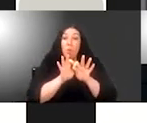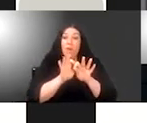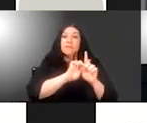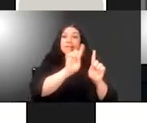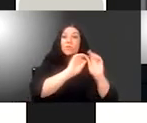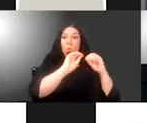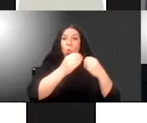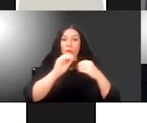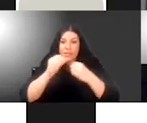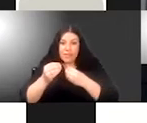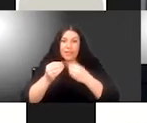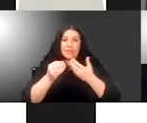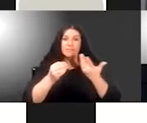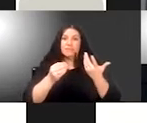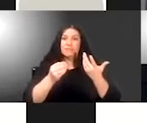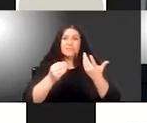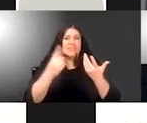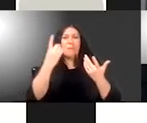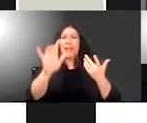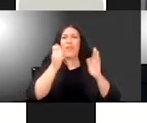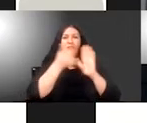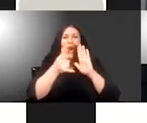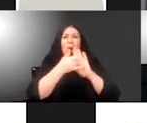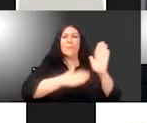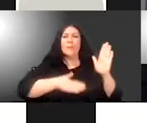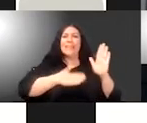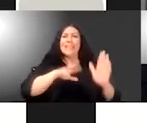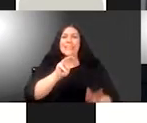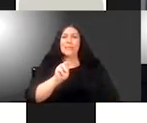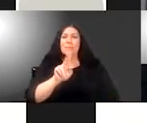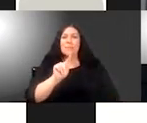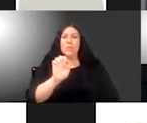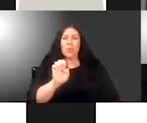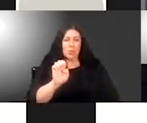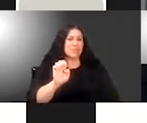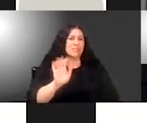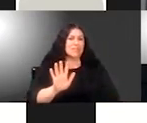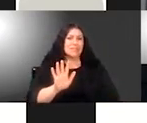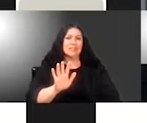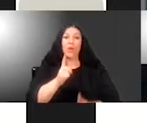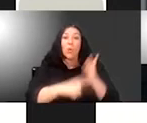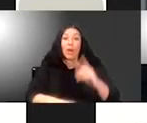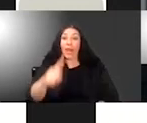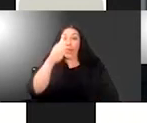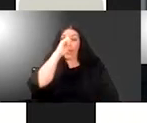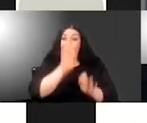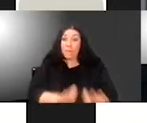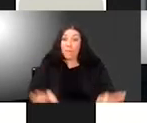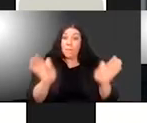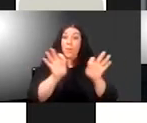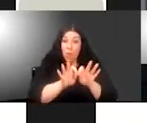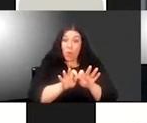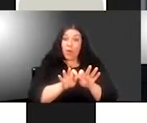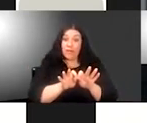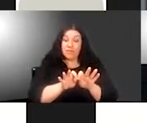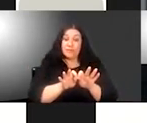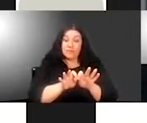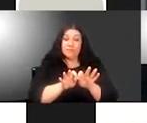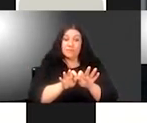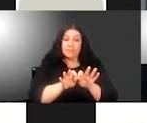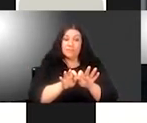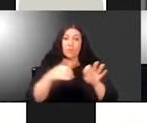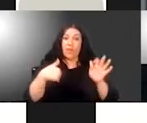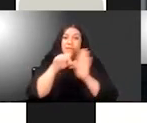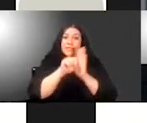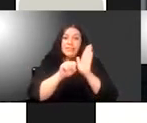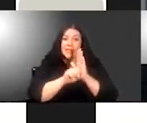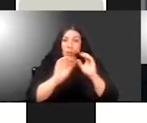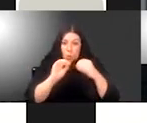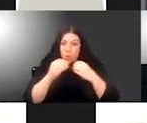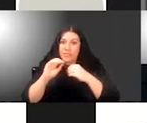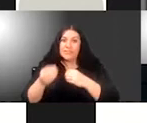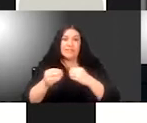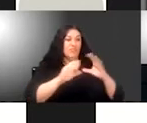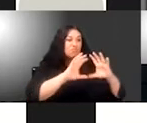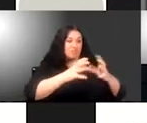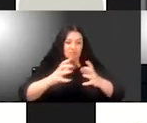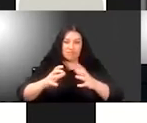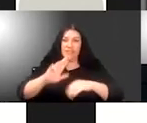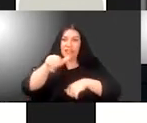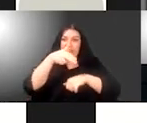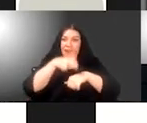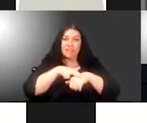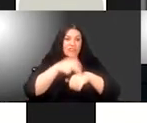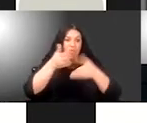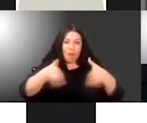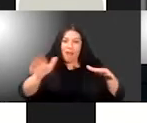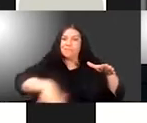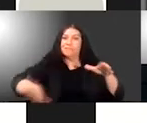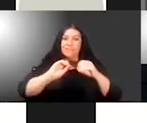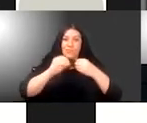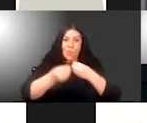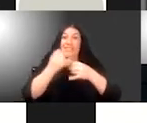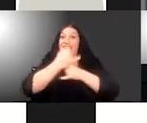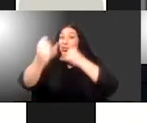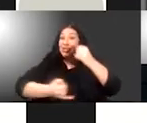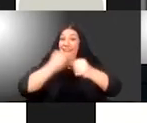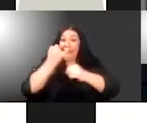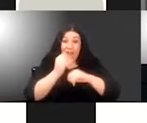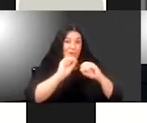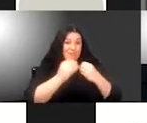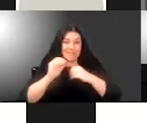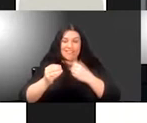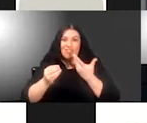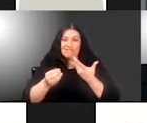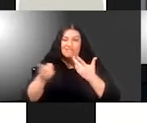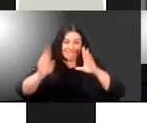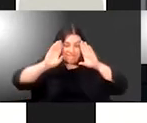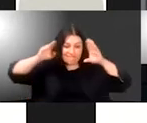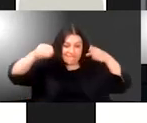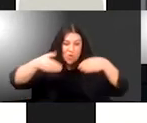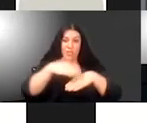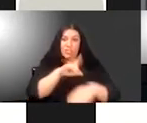What I think is important is there are state organizations that there are national organizations, that there are international organizations that have been focusing on disability more in the last ten years than in previous years.